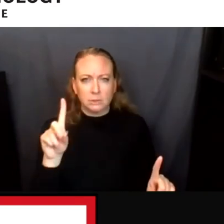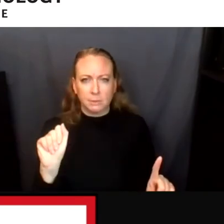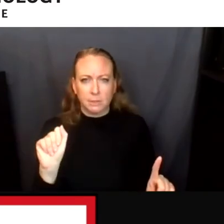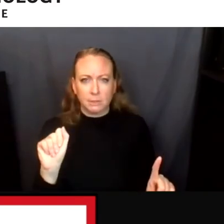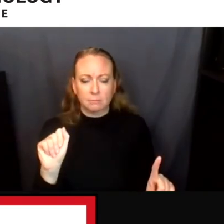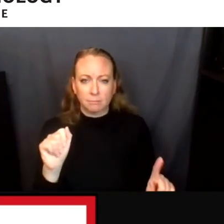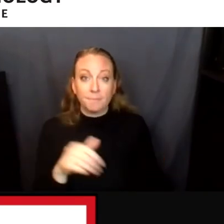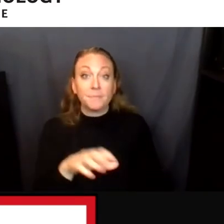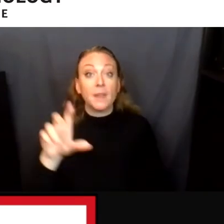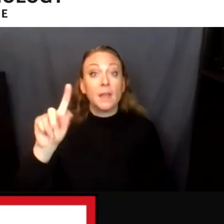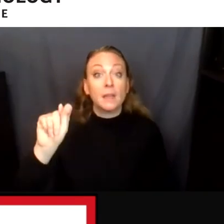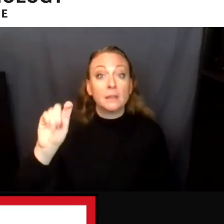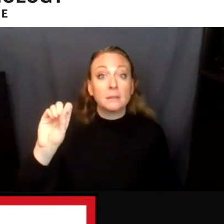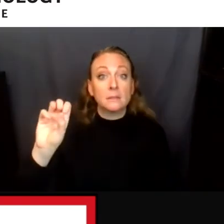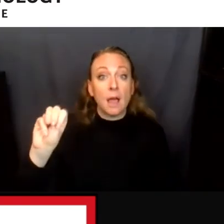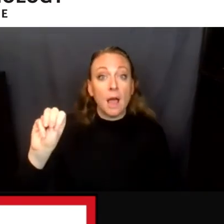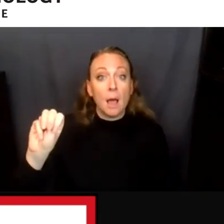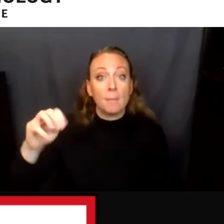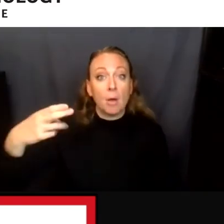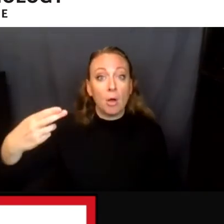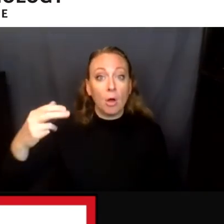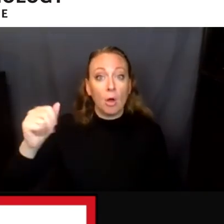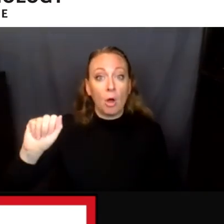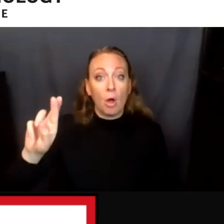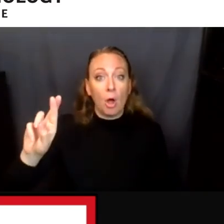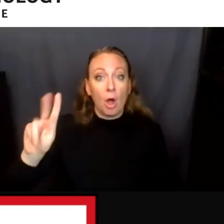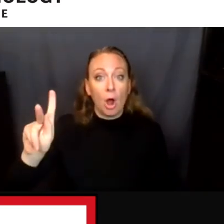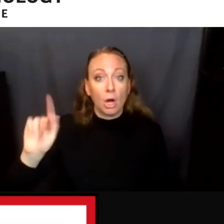Tom Harkin was a Senator from Iowa